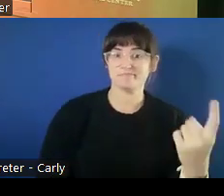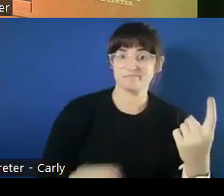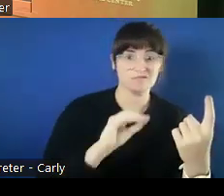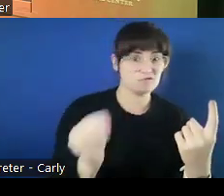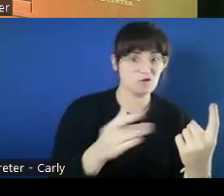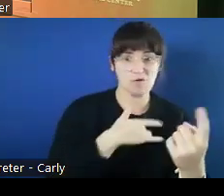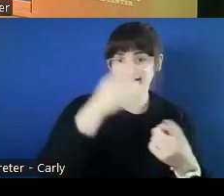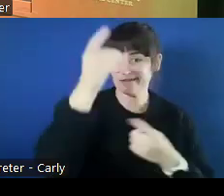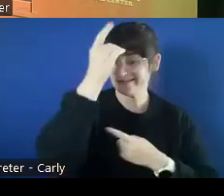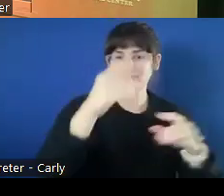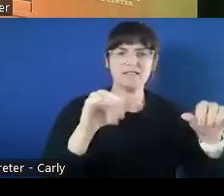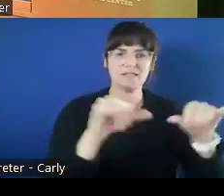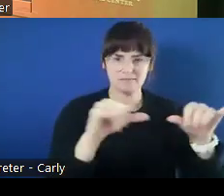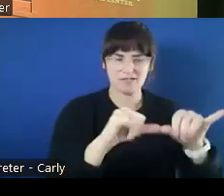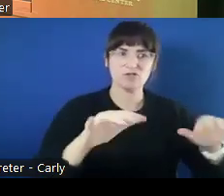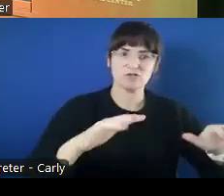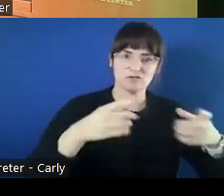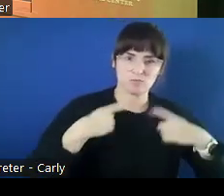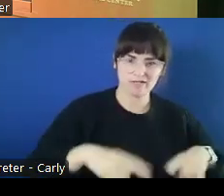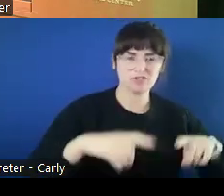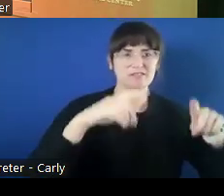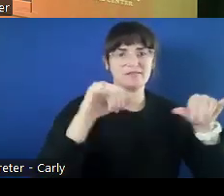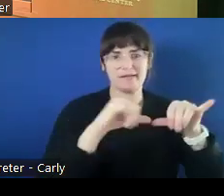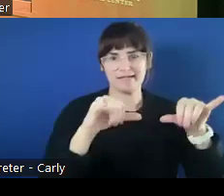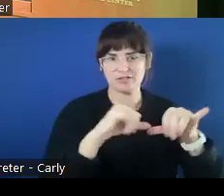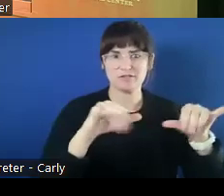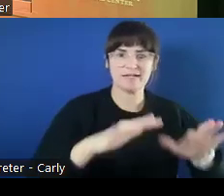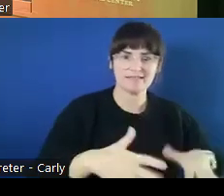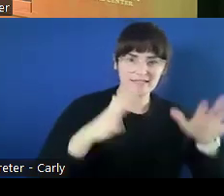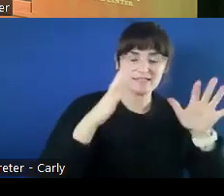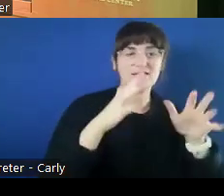you measure depression or anxiety and then you follow them over the course of 10 to 20 years